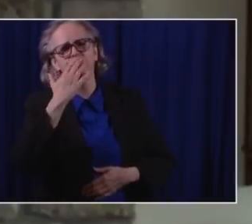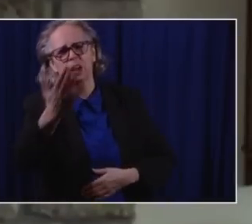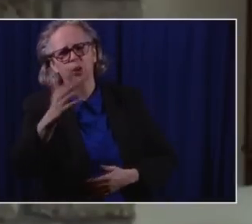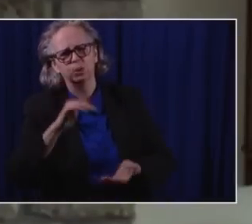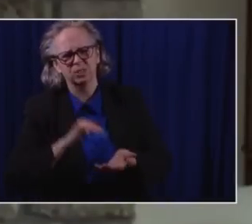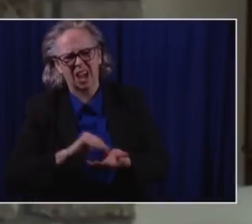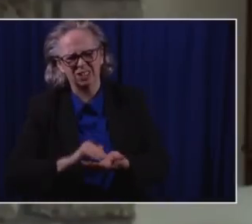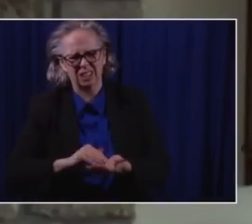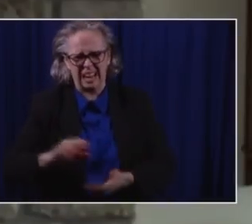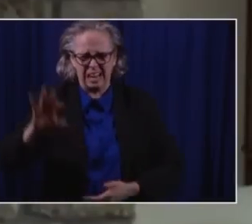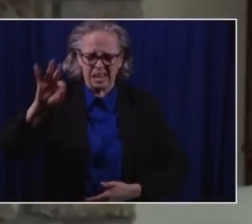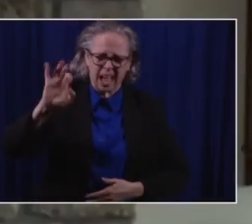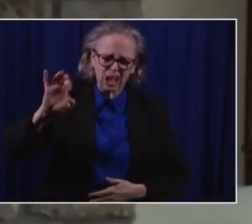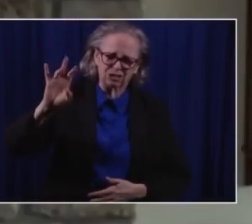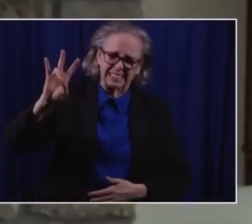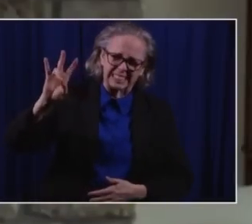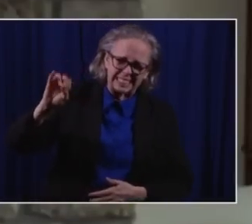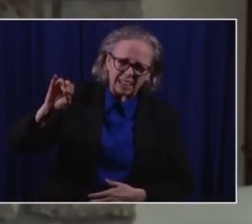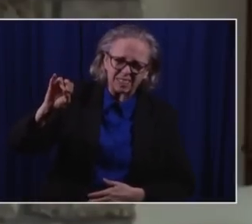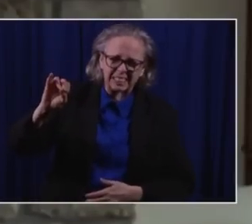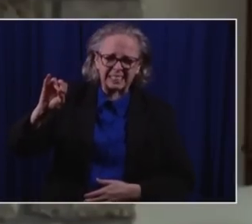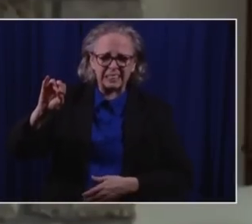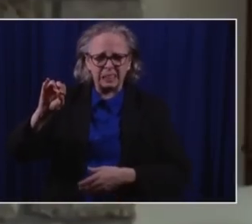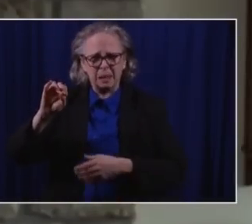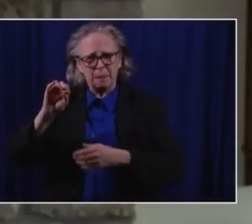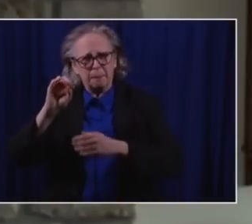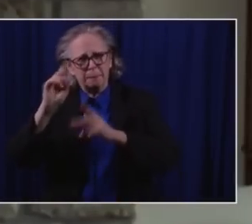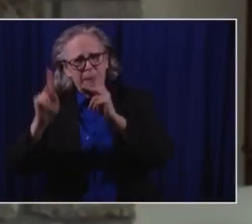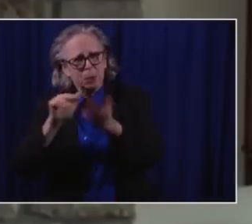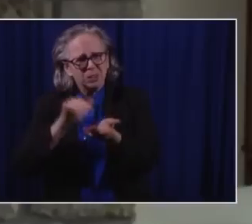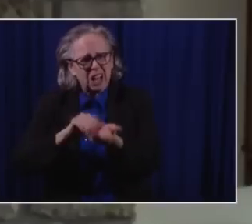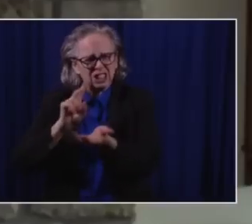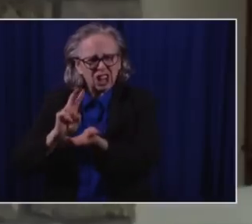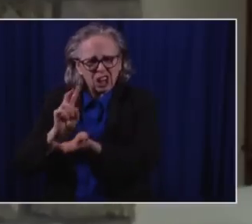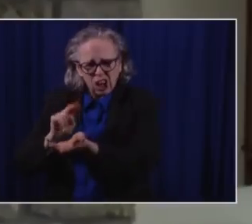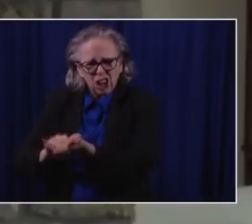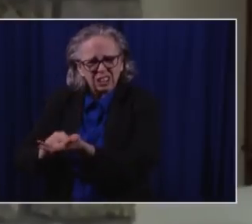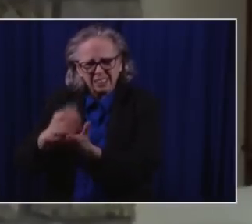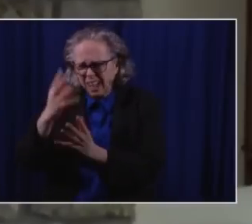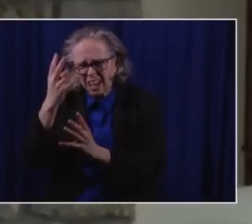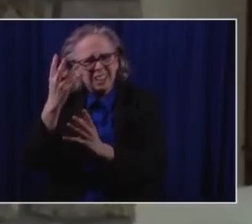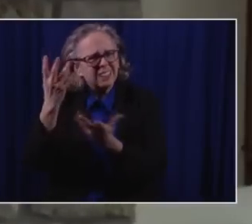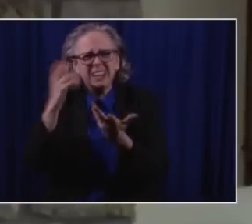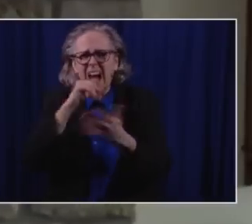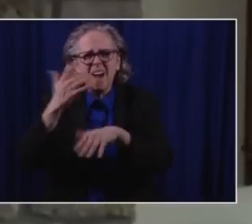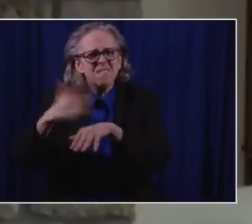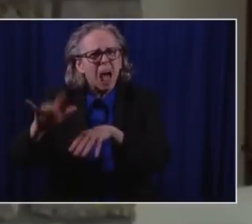and I g governor with that I'll turn it back to you. Doctor